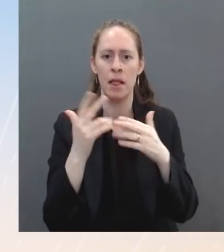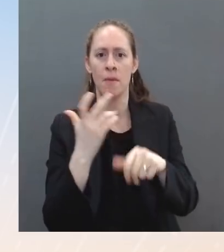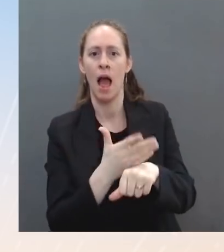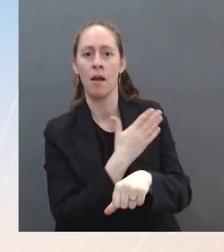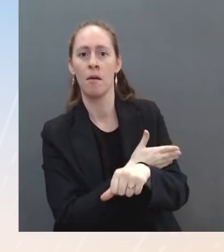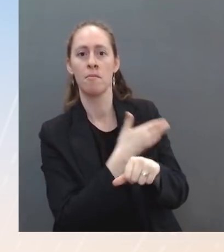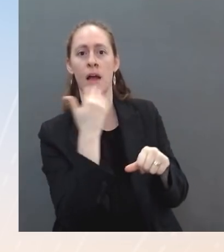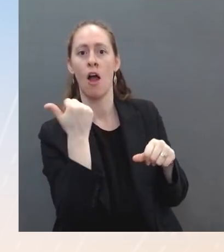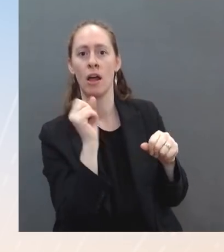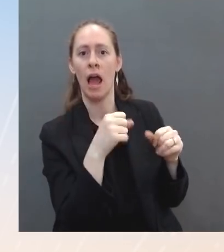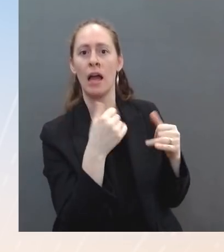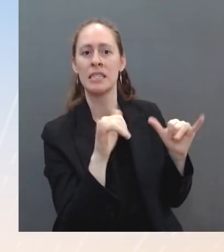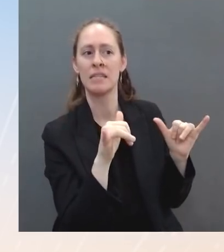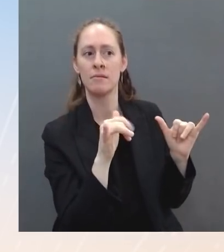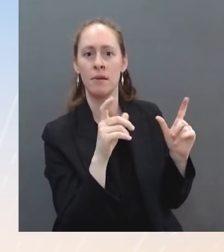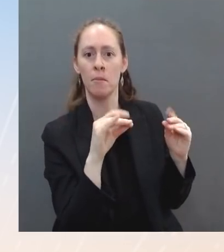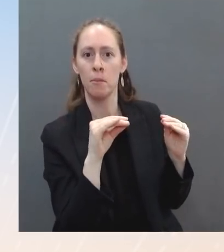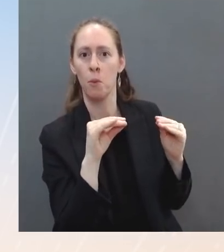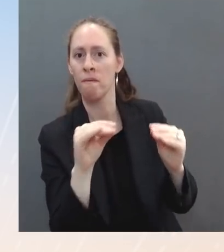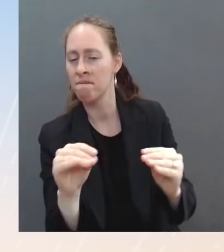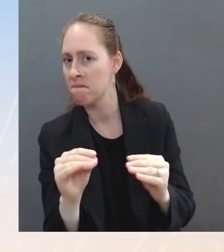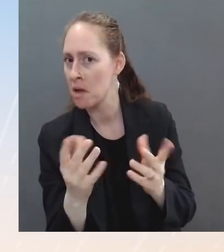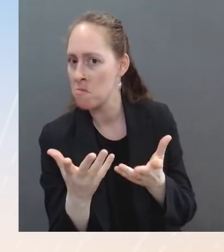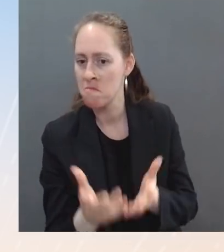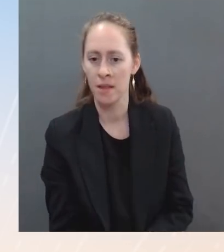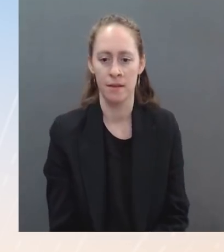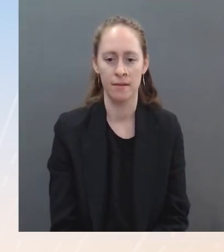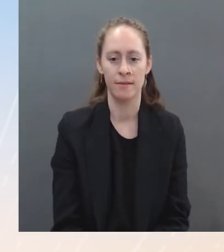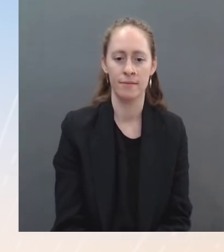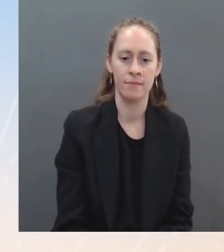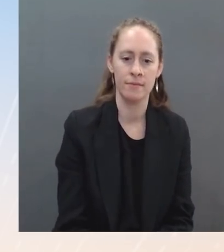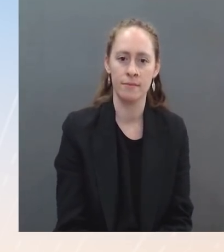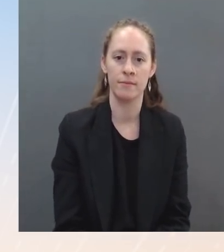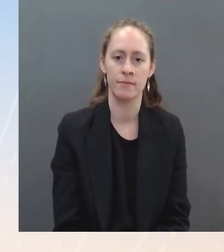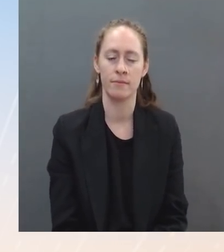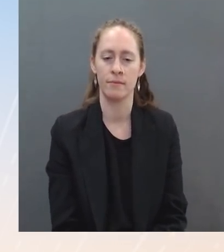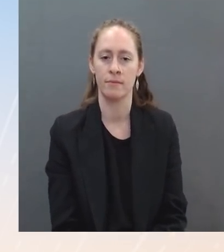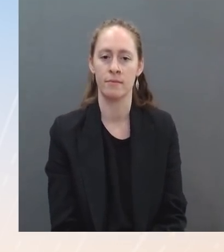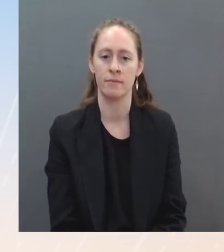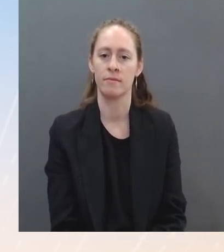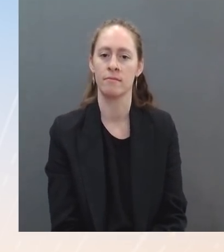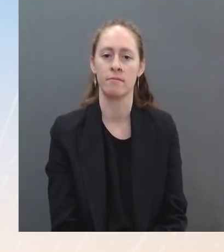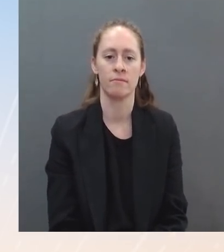any specific announcements on any of those specific pieces. What I would say more broadly is that, from day one,